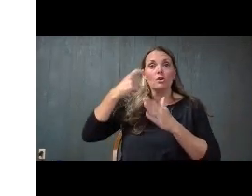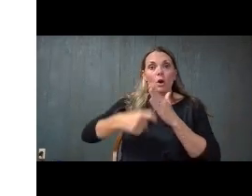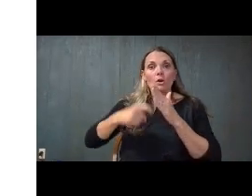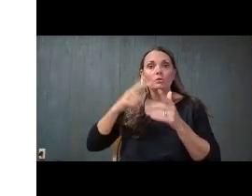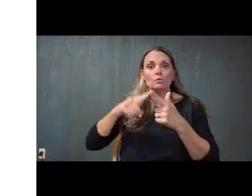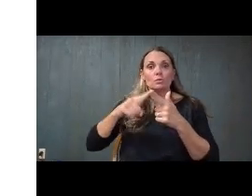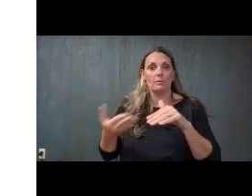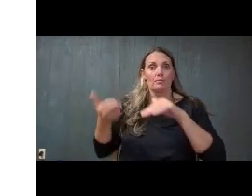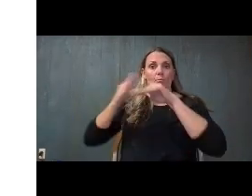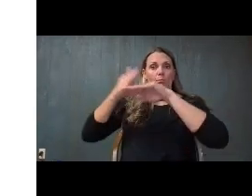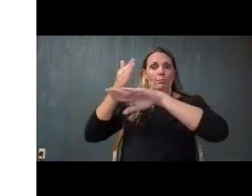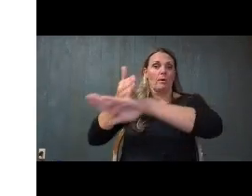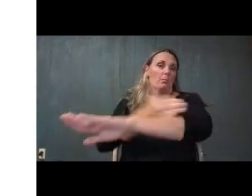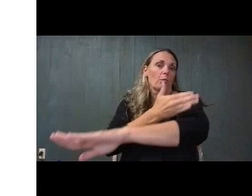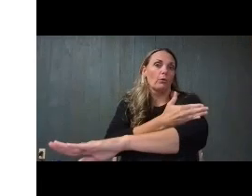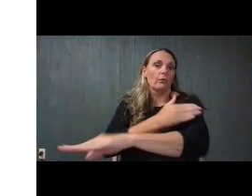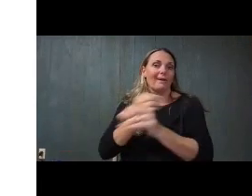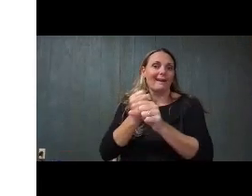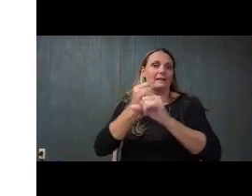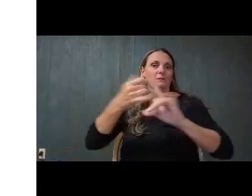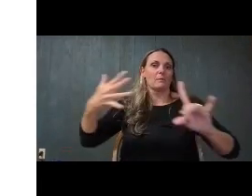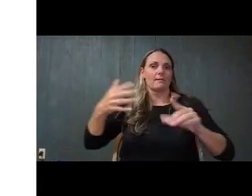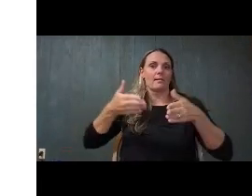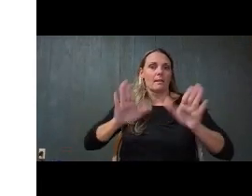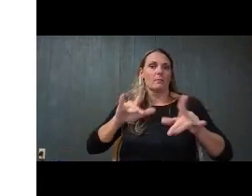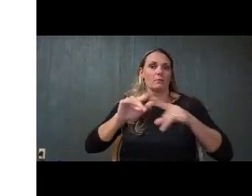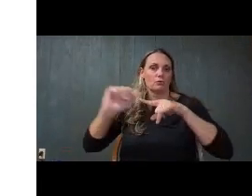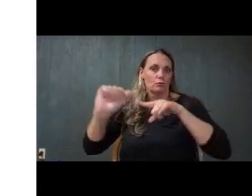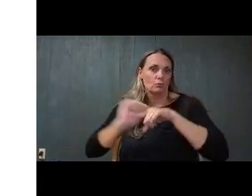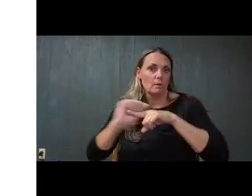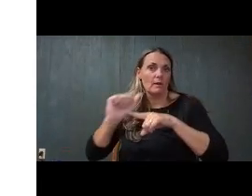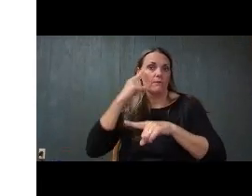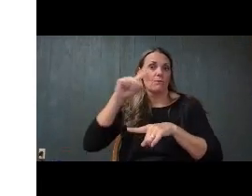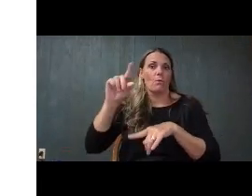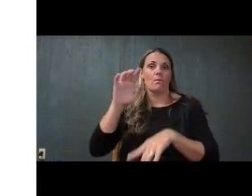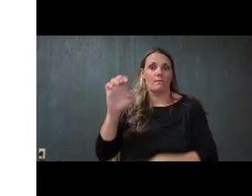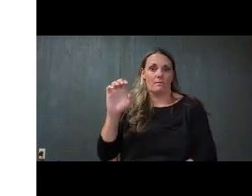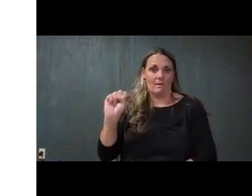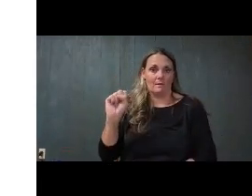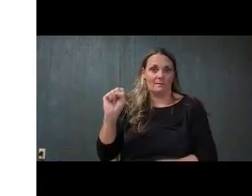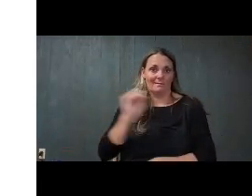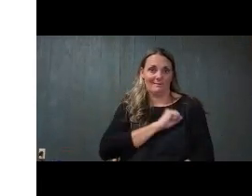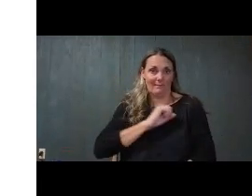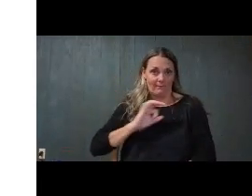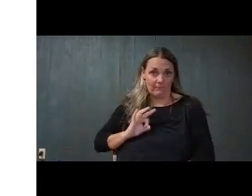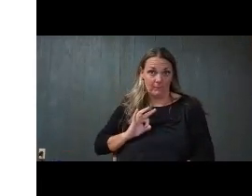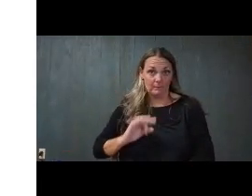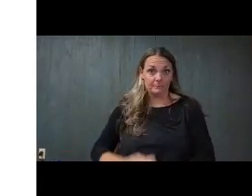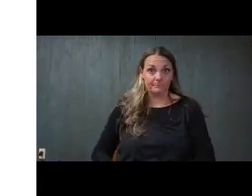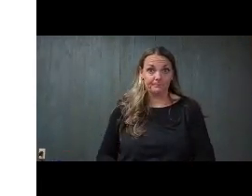and expand allowable training for employment services staff.